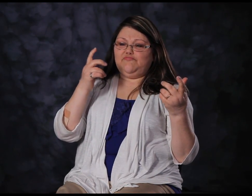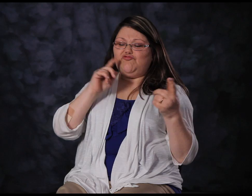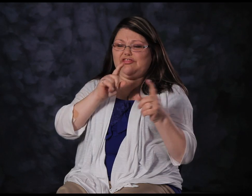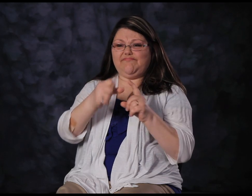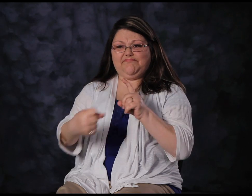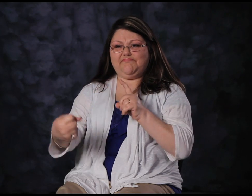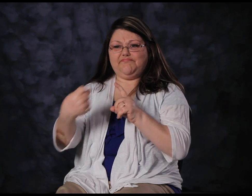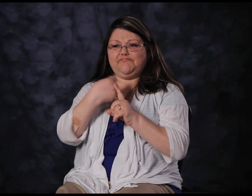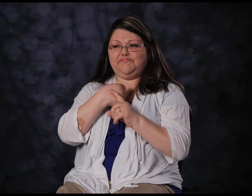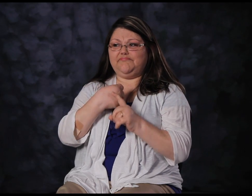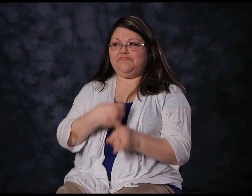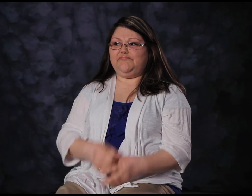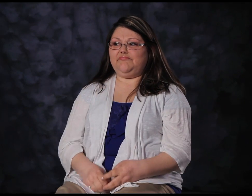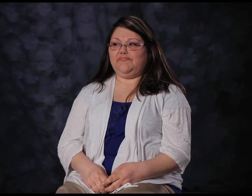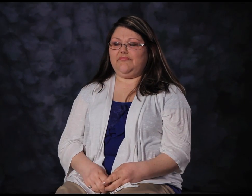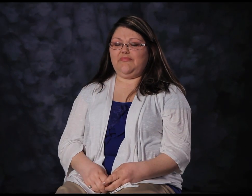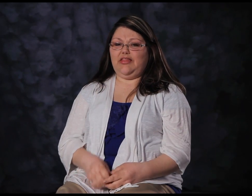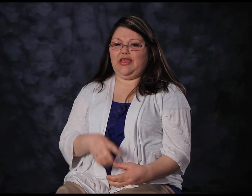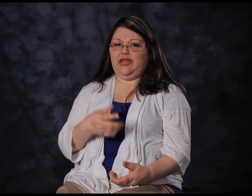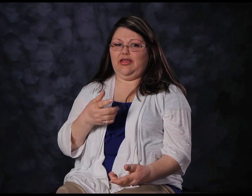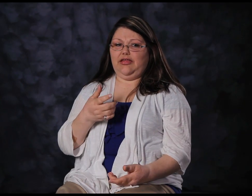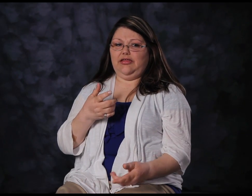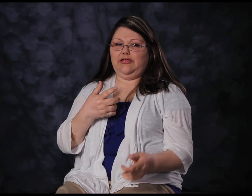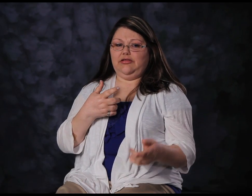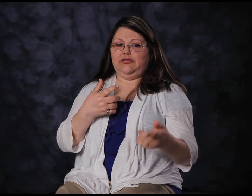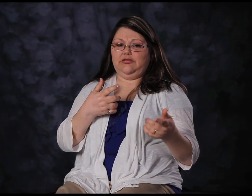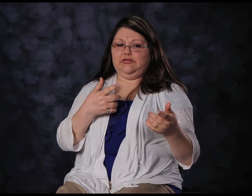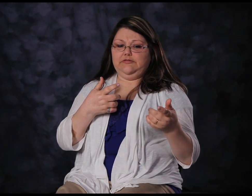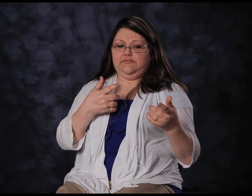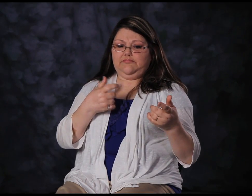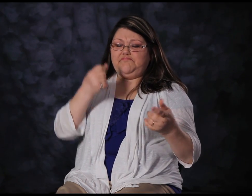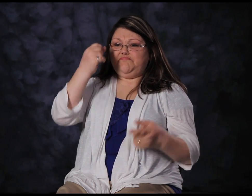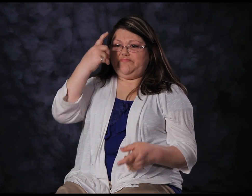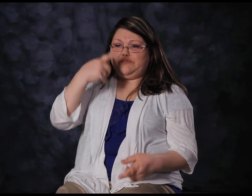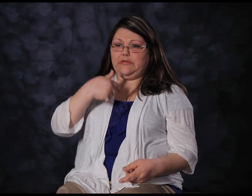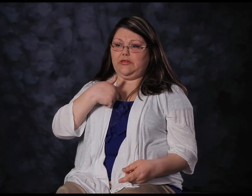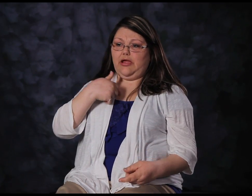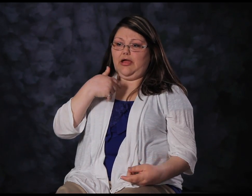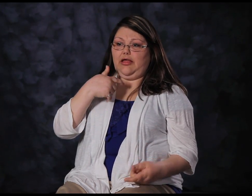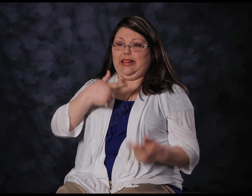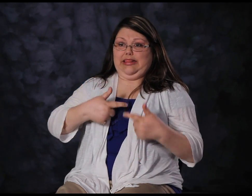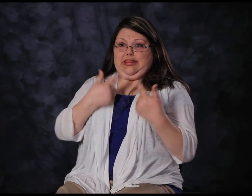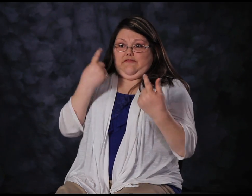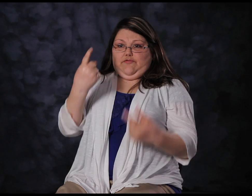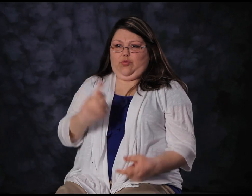My recovery took a turn for the worse at that point. I felt really lonely.